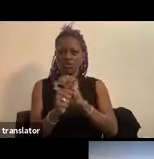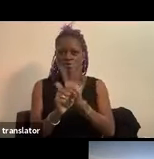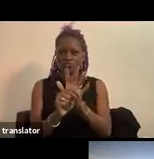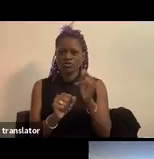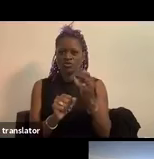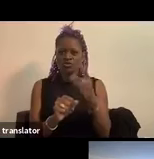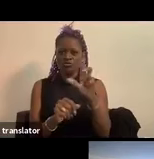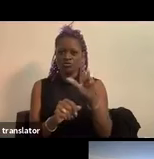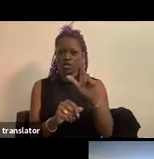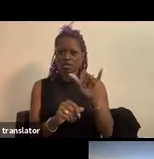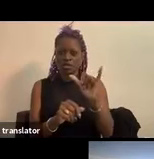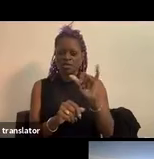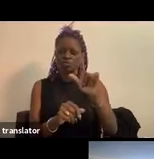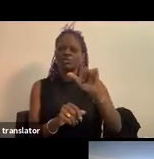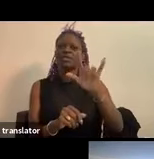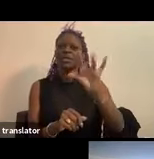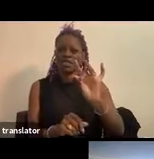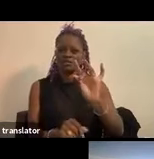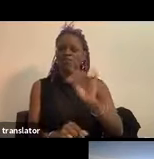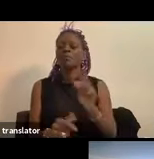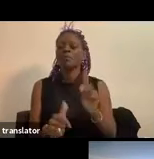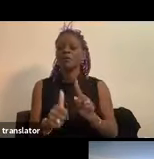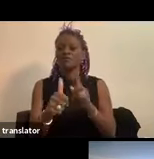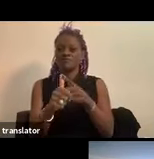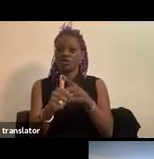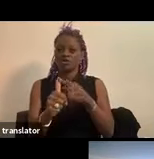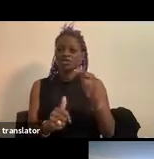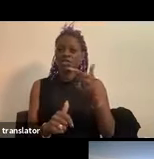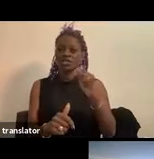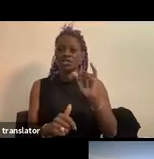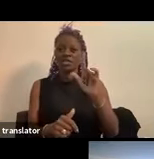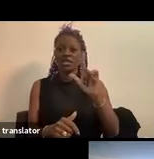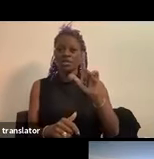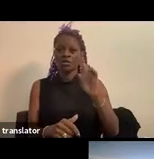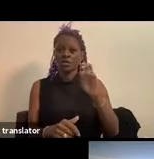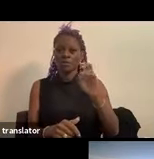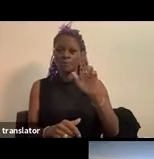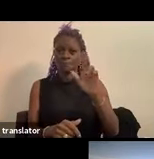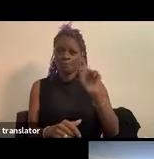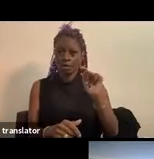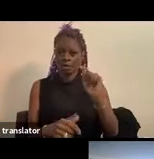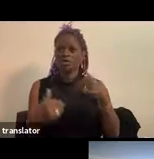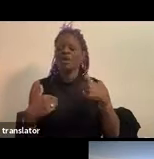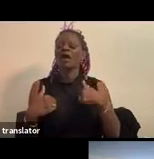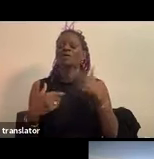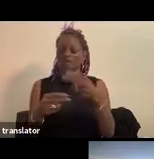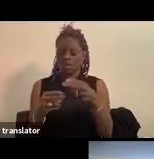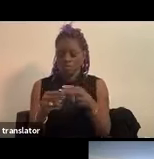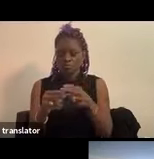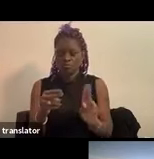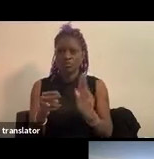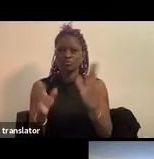Gilbert Martinez from our communications team has a brief announcement for our Spanish speaking viewers. Gilbert.